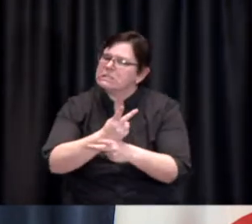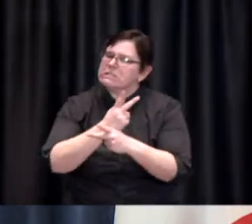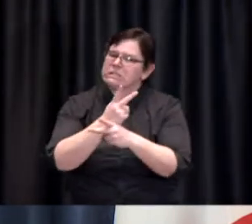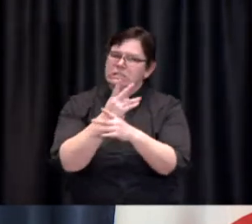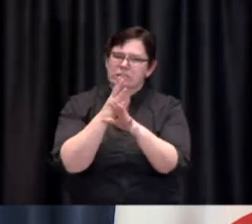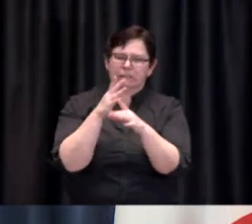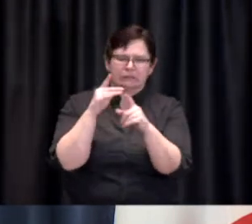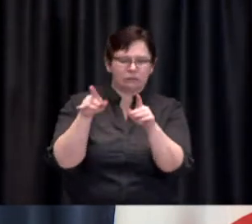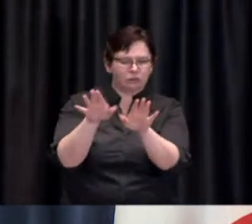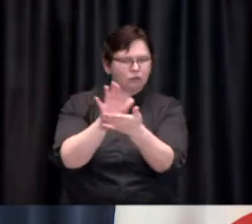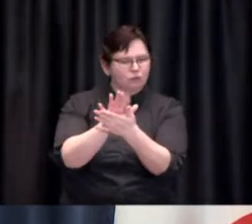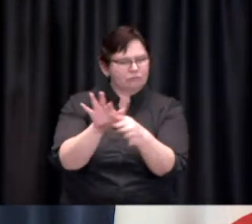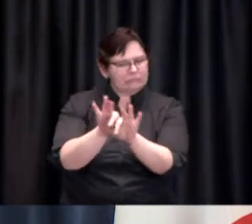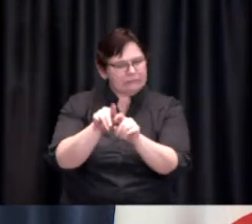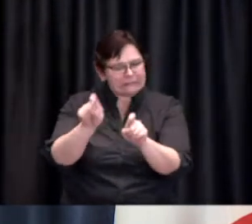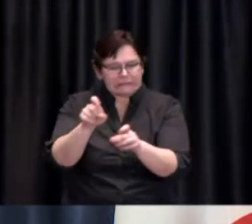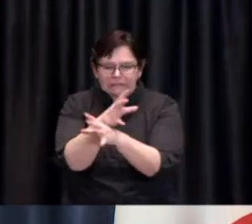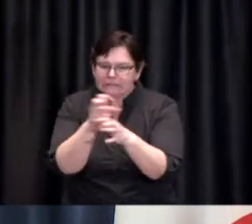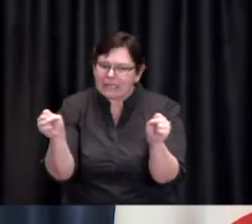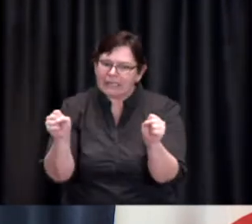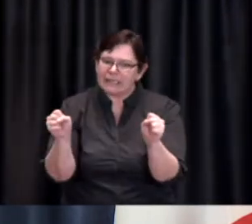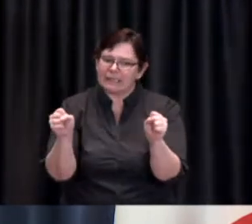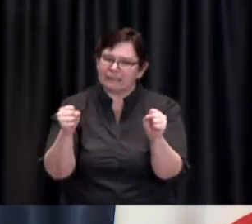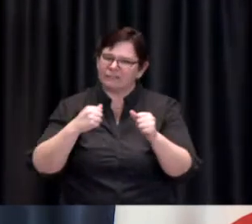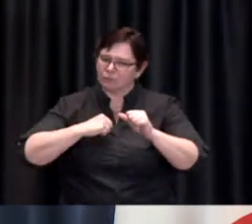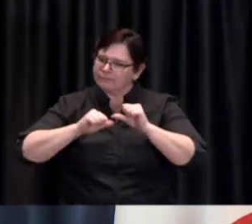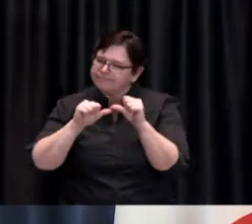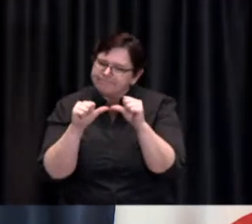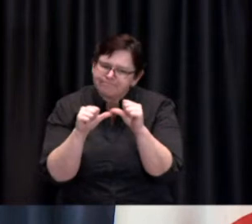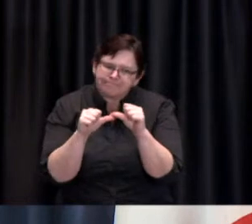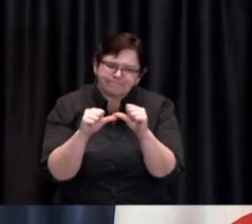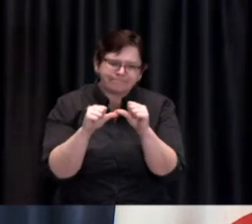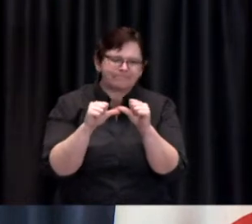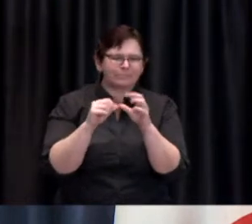to allow our kids as much as possible that benefit of in-person learning.